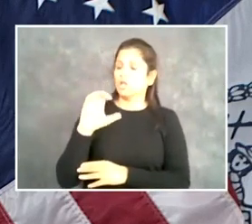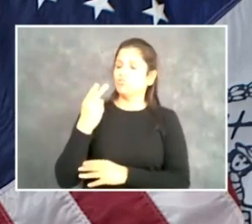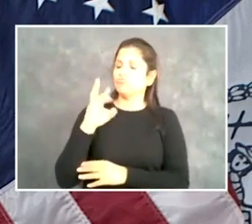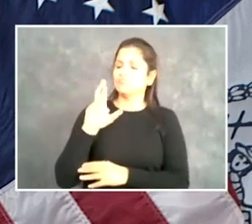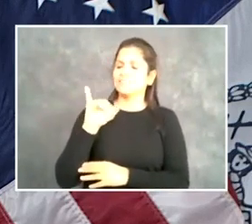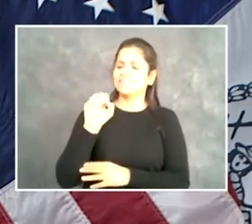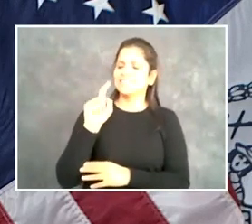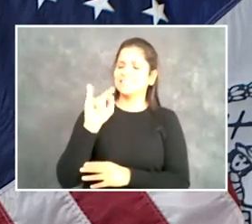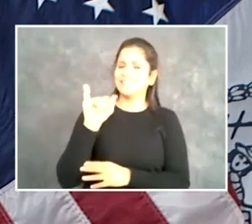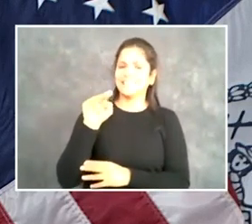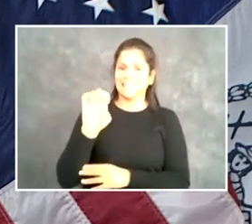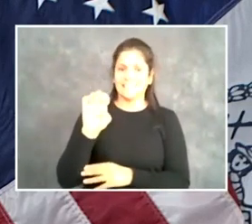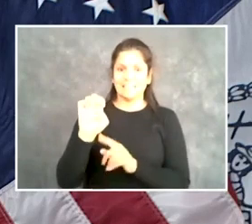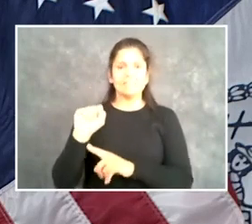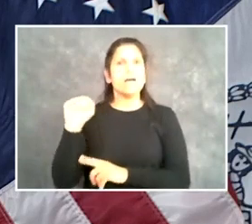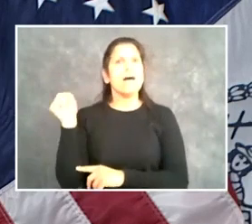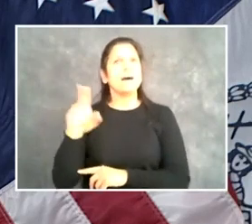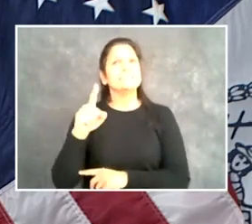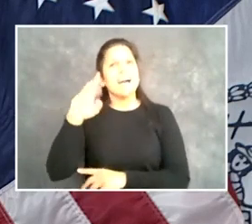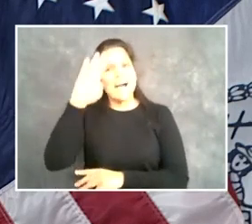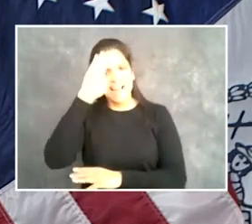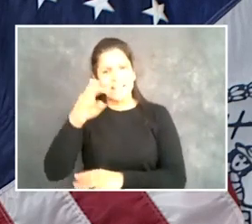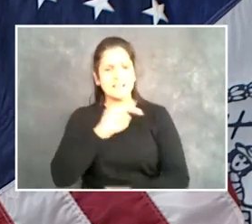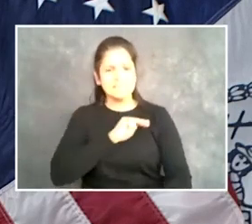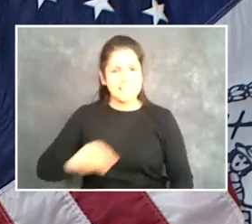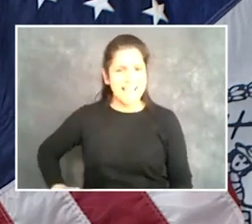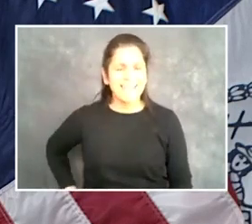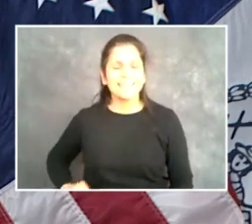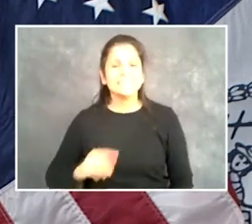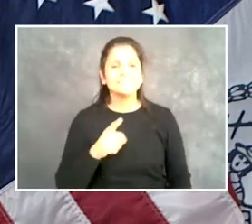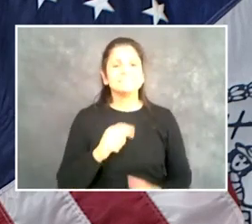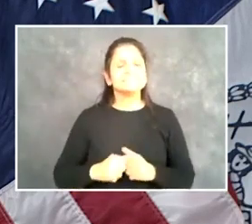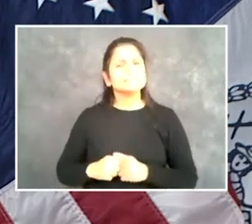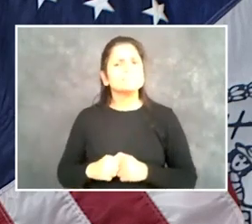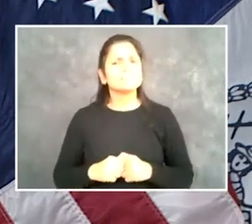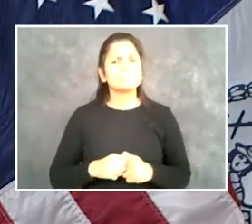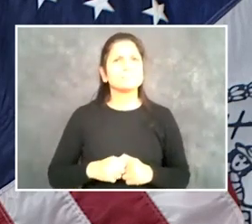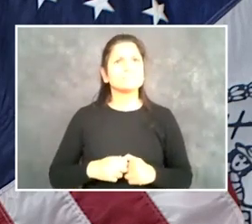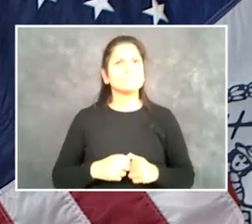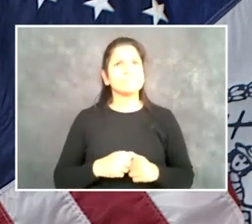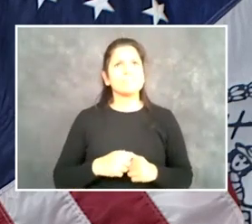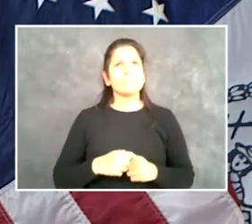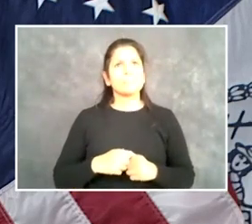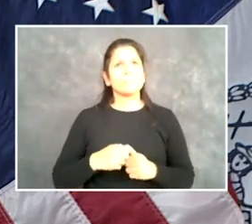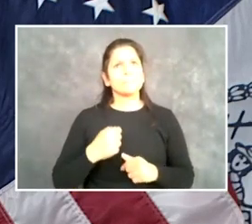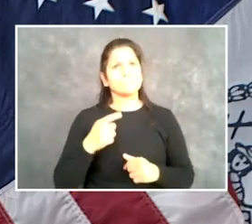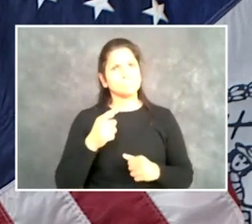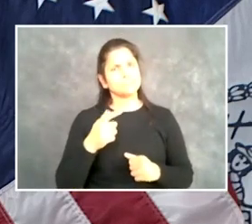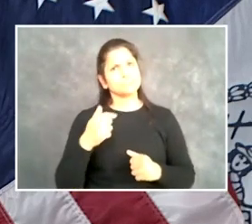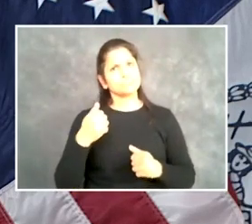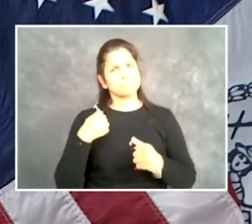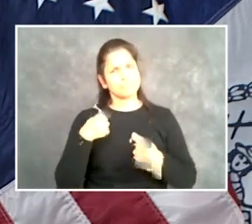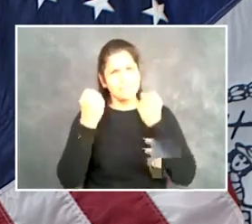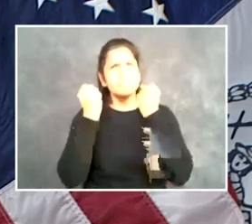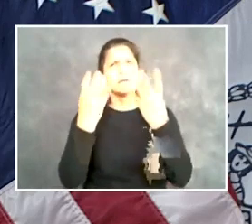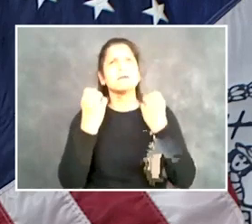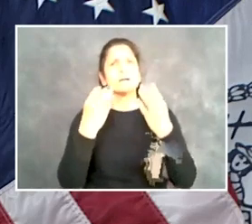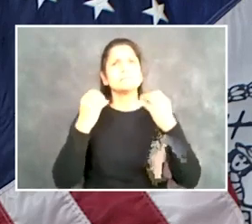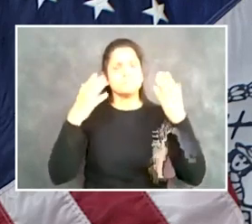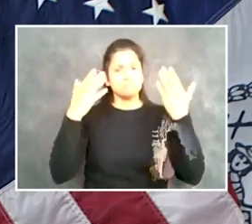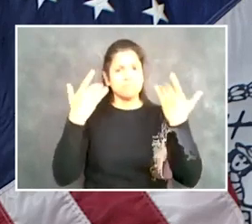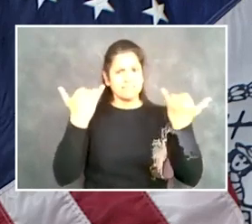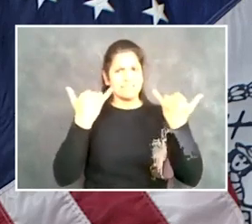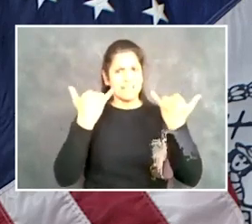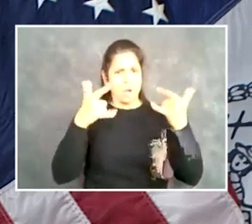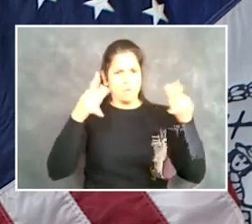NEXT, WE HAVE CHRISTINA.